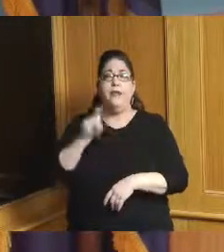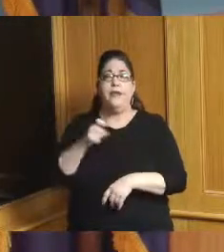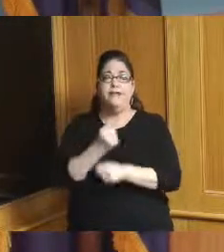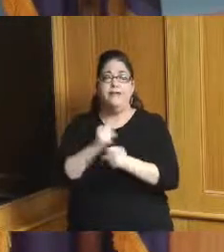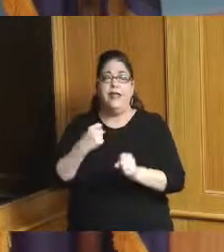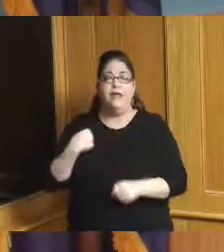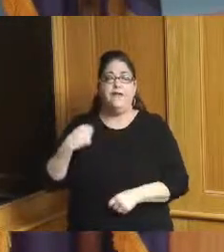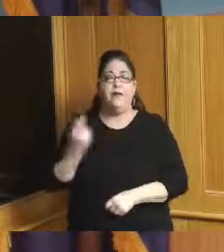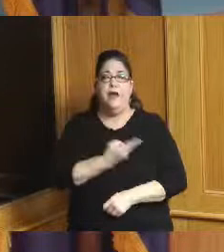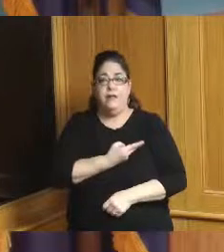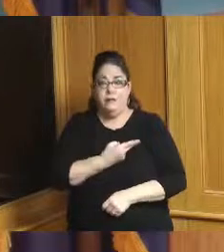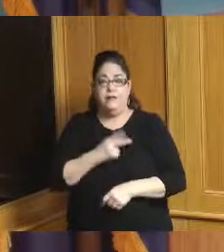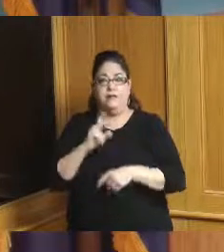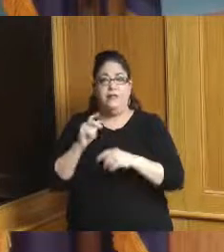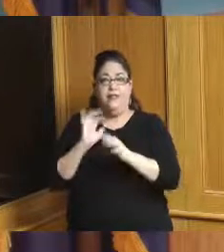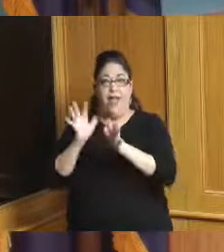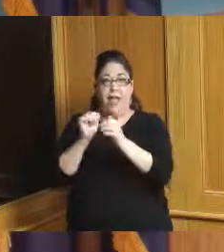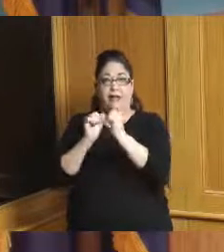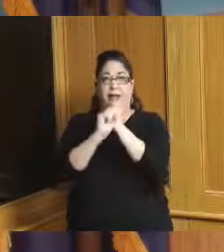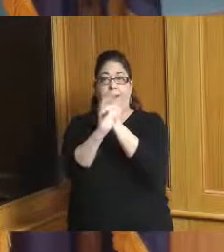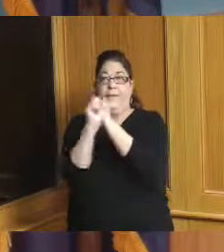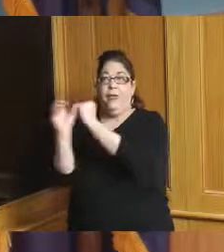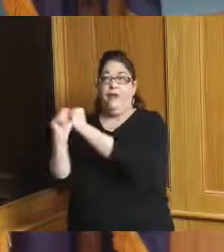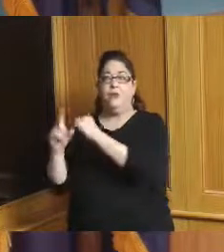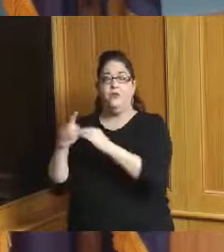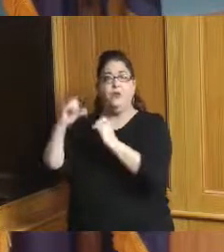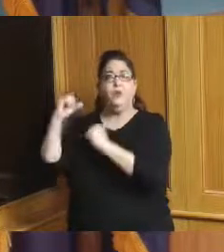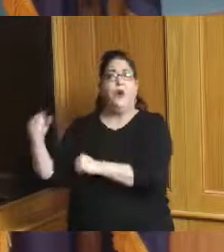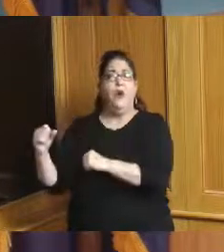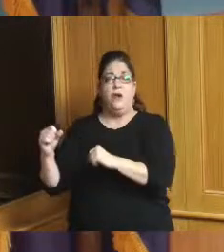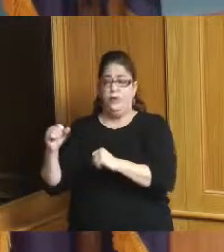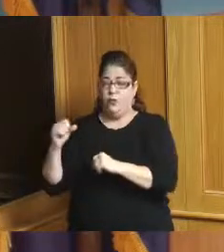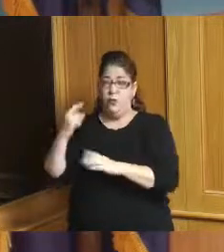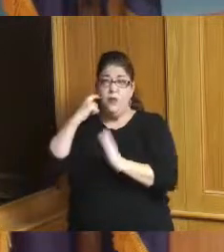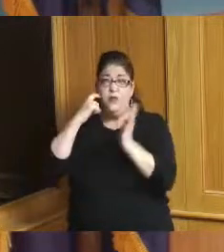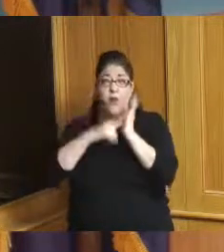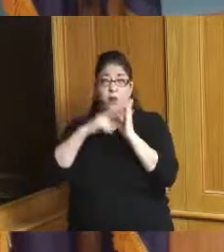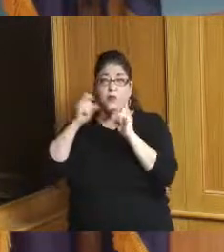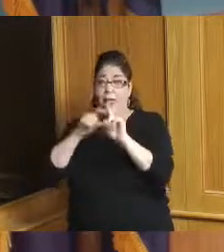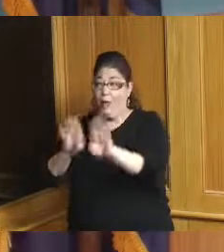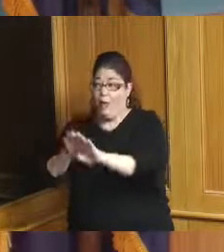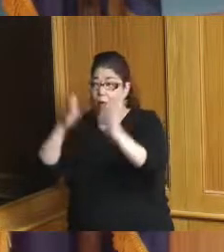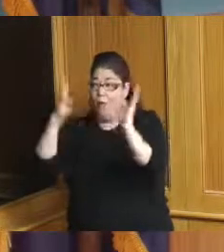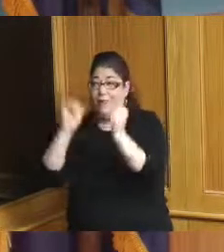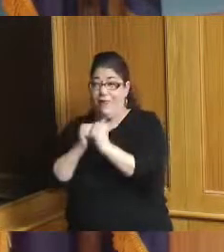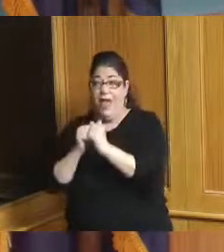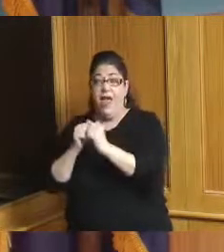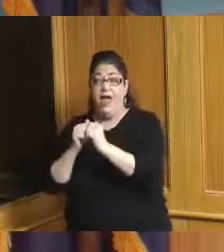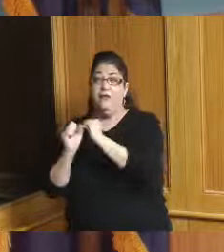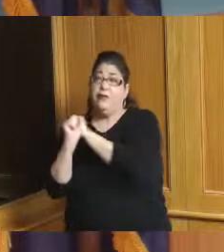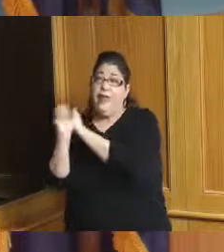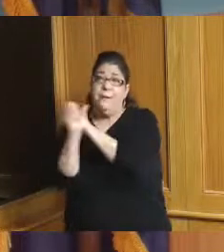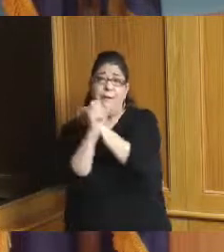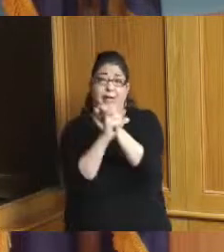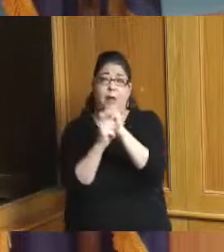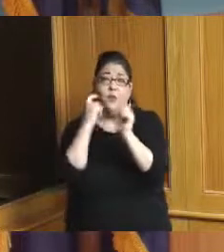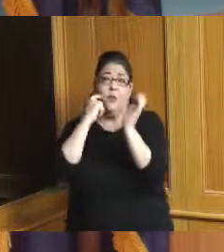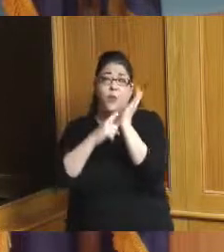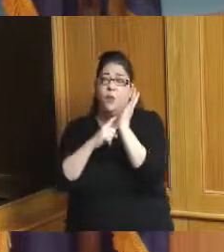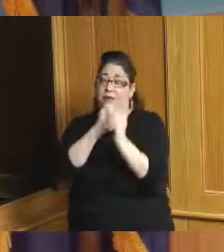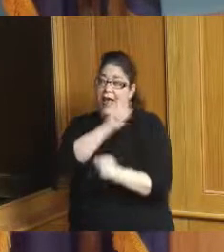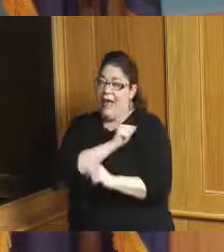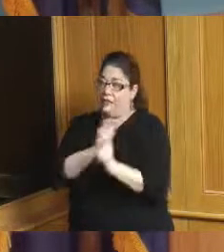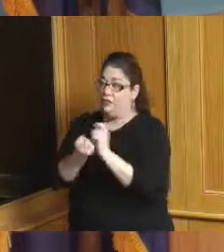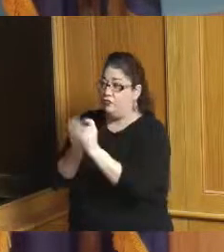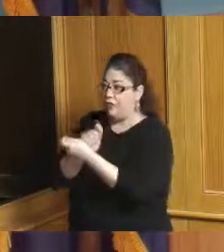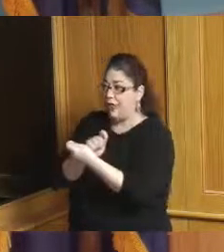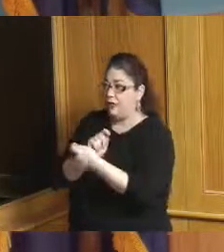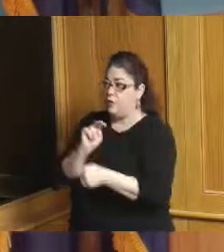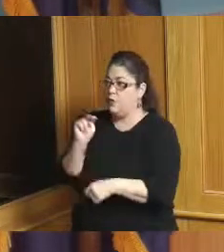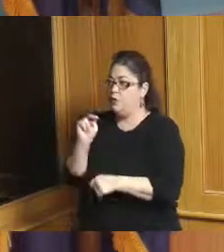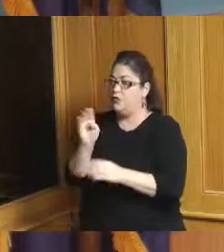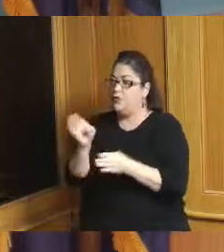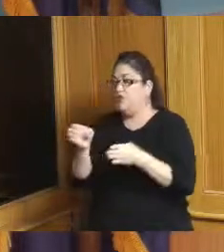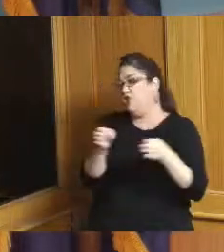and did we see any change in numbers or attitude and especially like the neutral maybe group